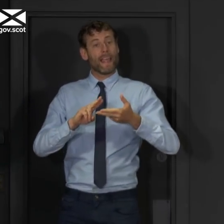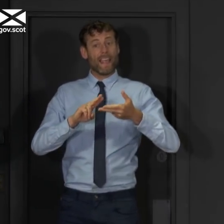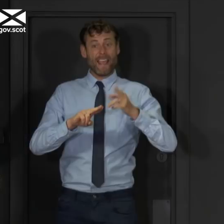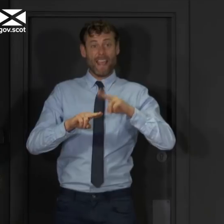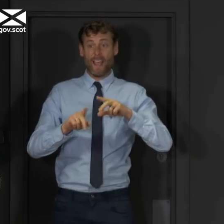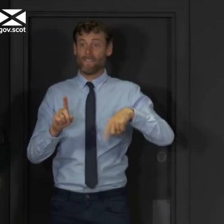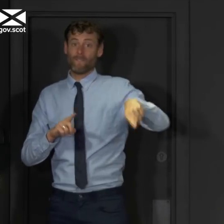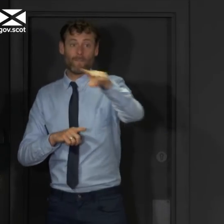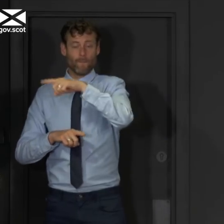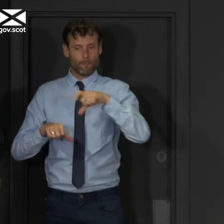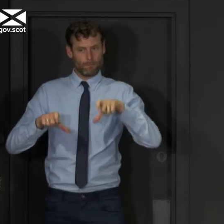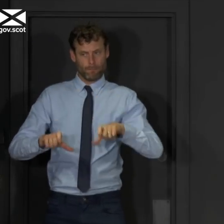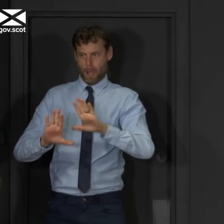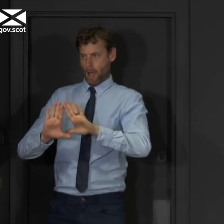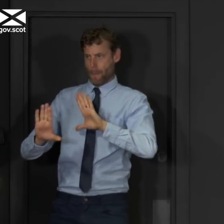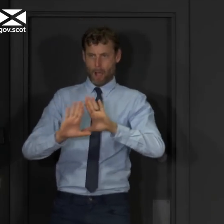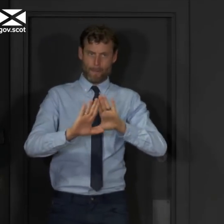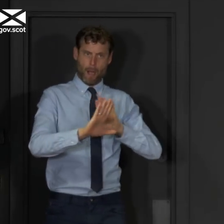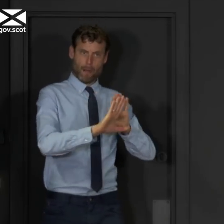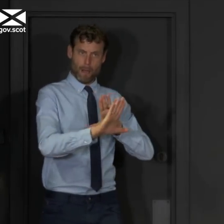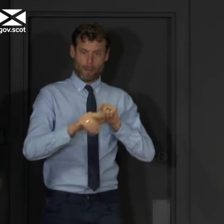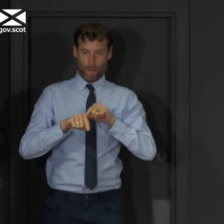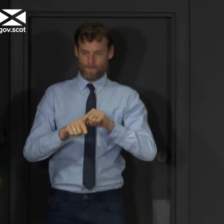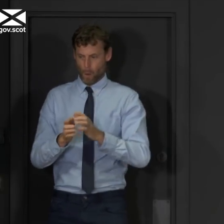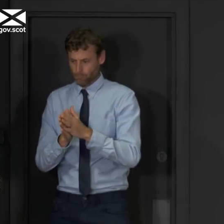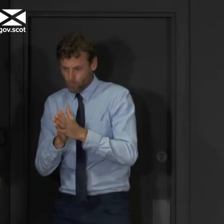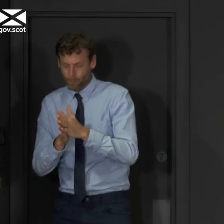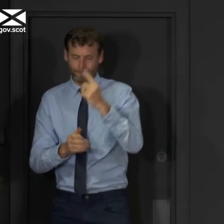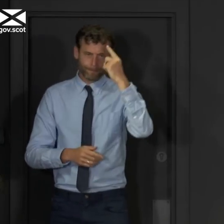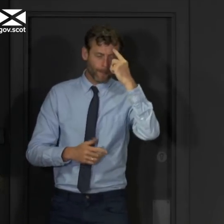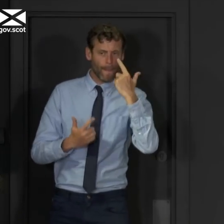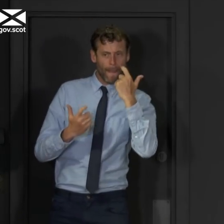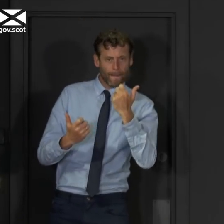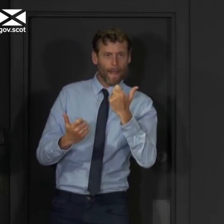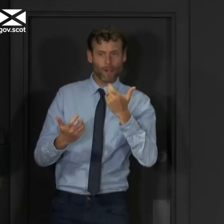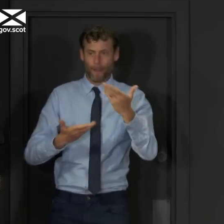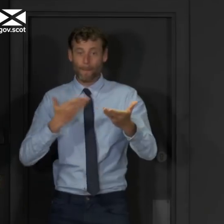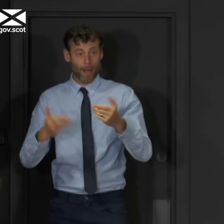if all of us continue to stick with the current guidelines and further suppress the virus